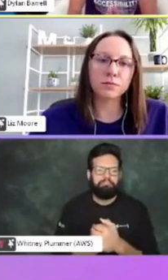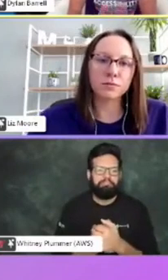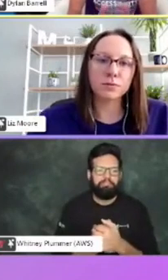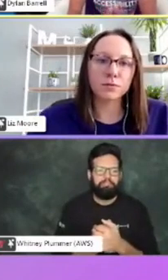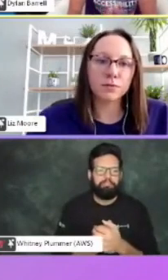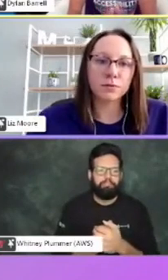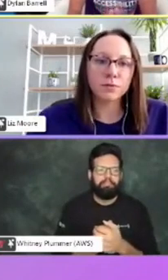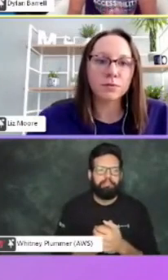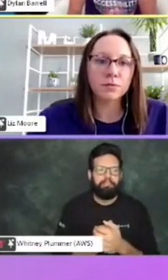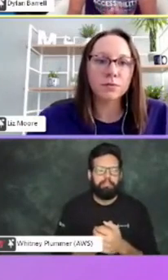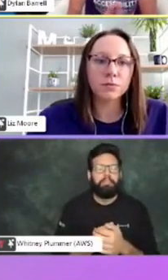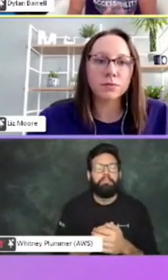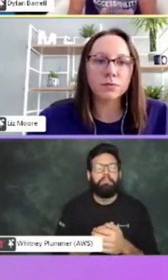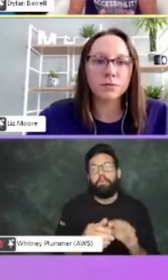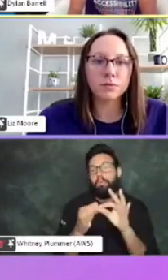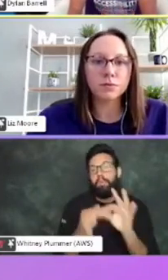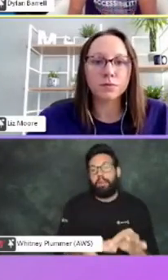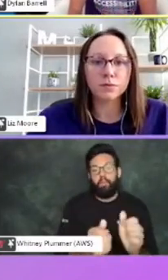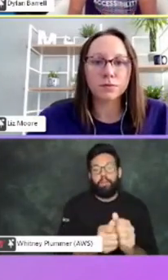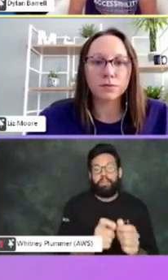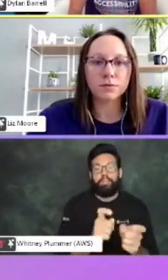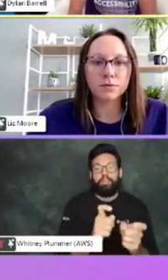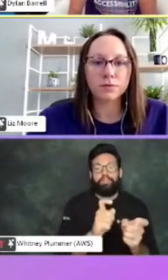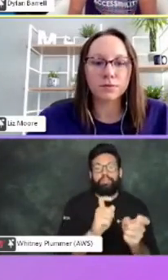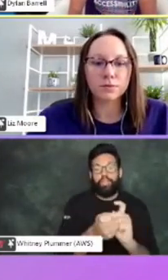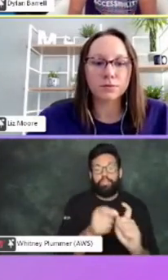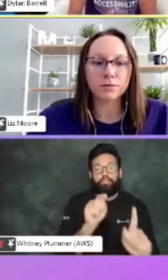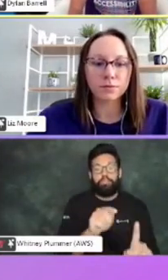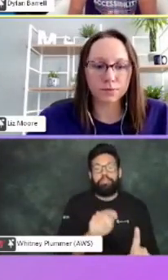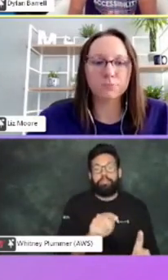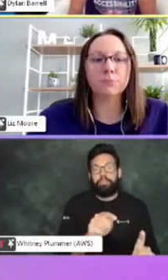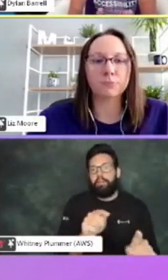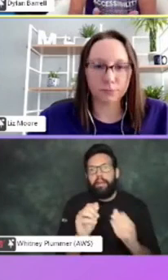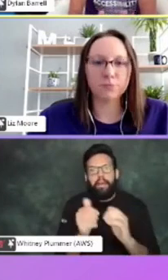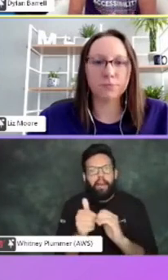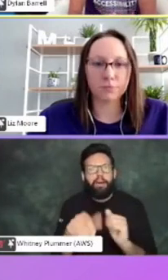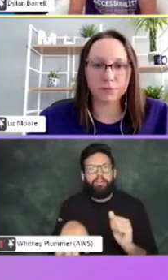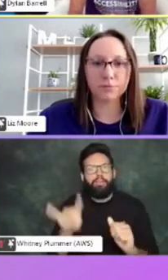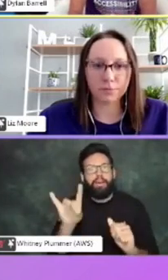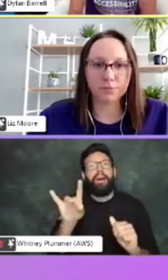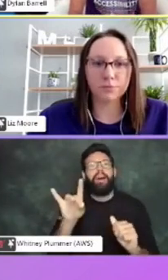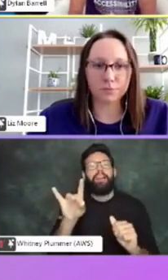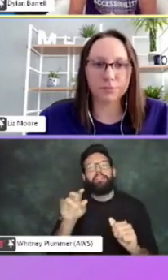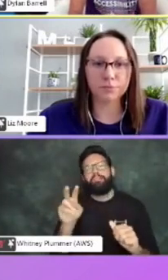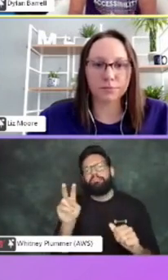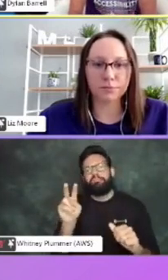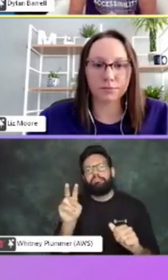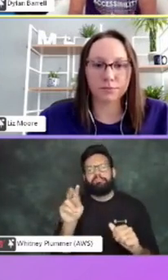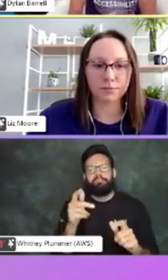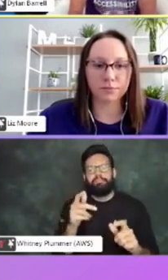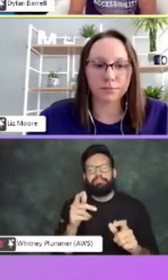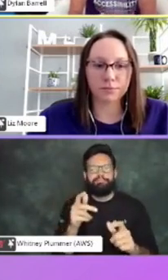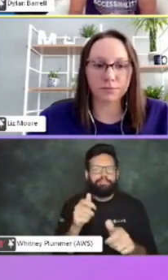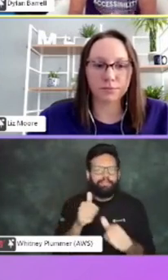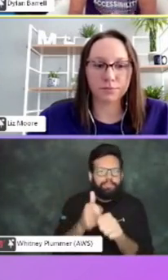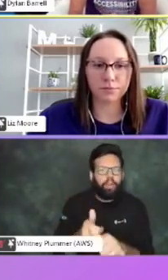What I can say is stay is please stay in contact with Sachin Gupta and the rest of that product team